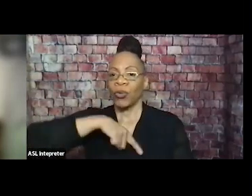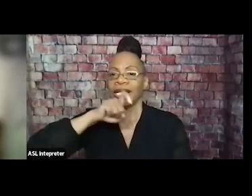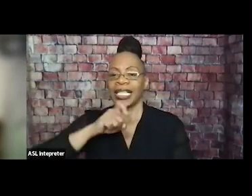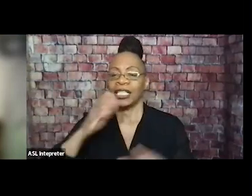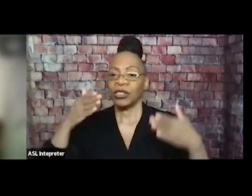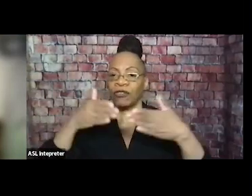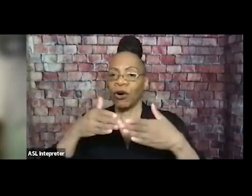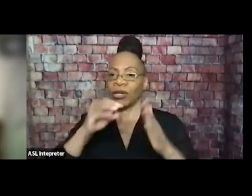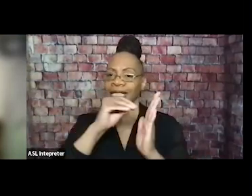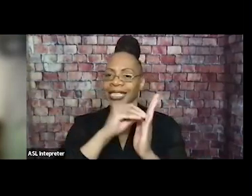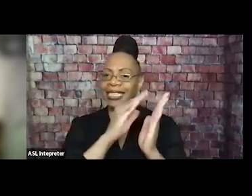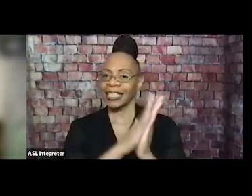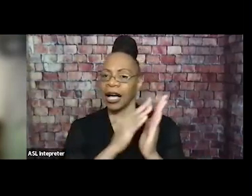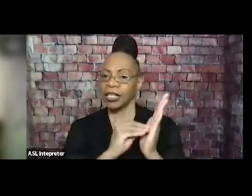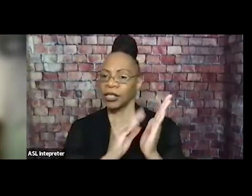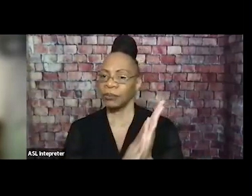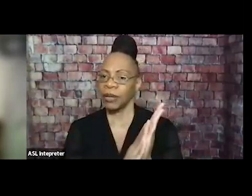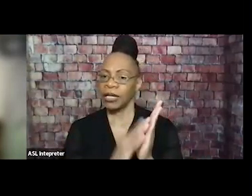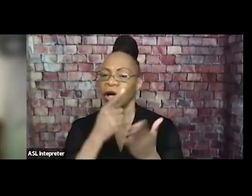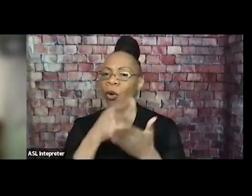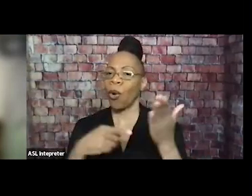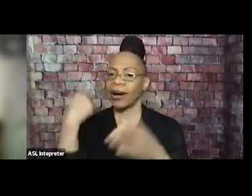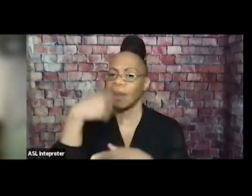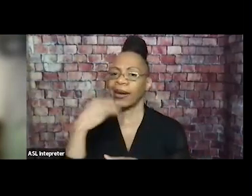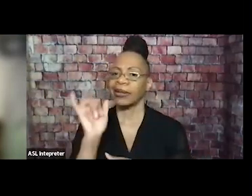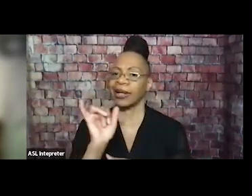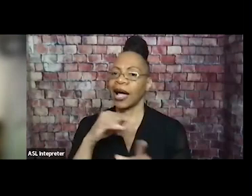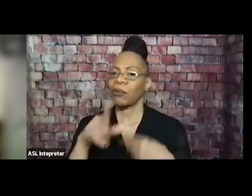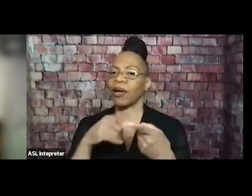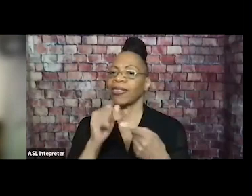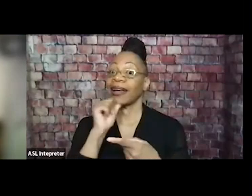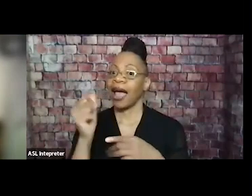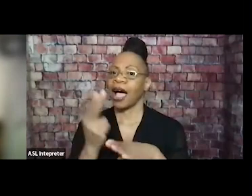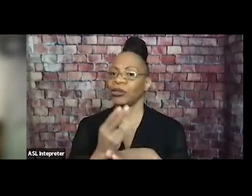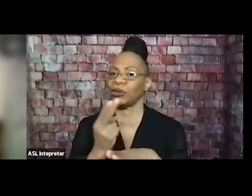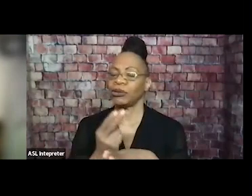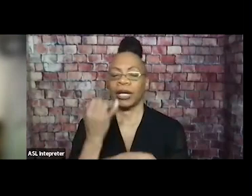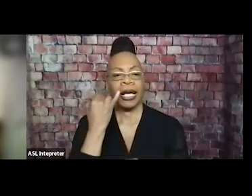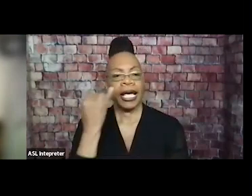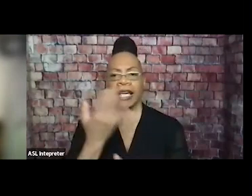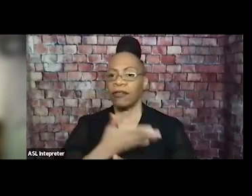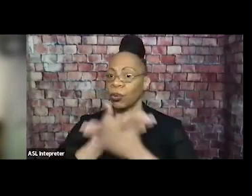when they're not using drugs or alcohol. If you don't have medical documentation of this,